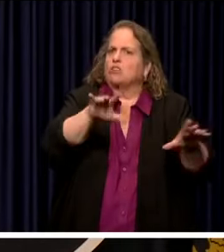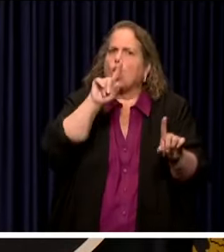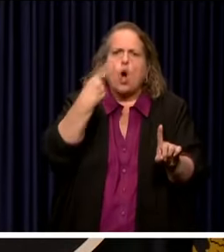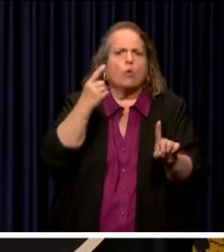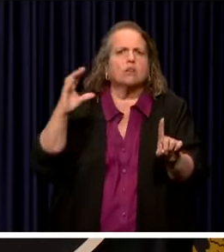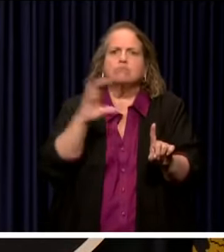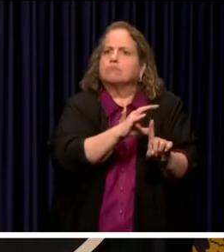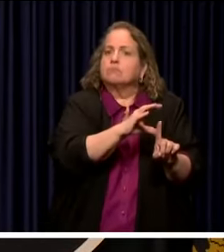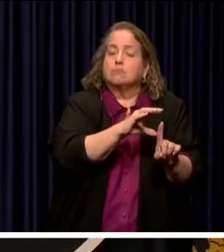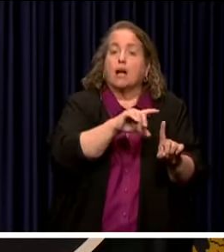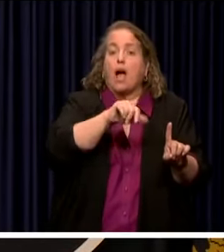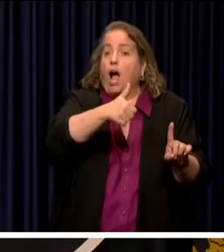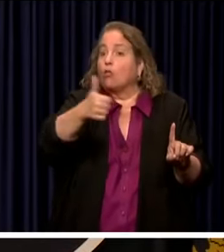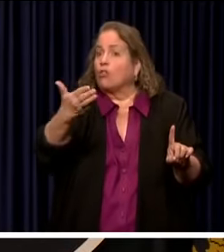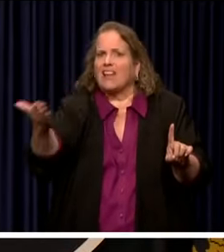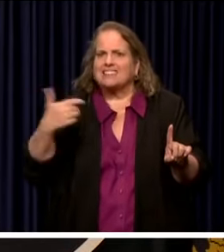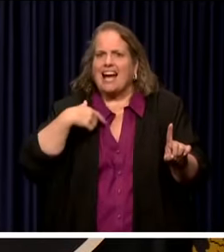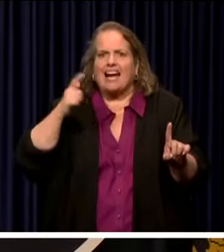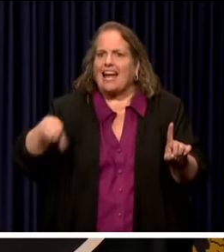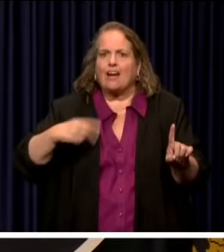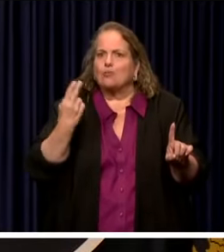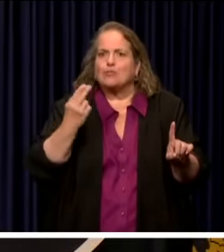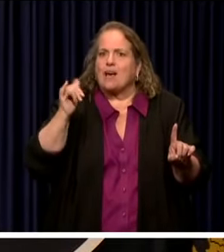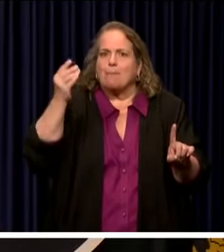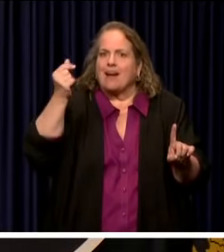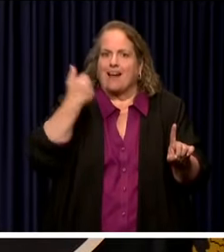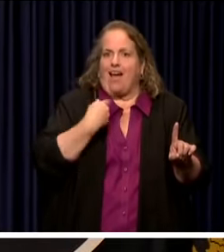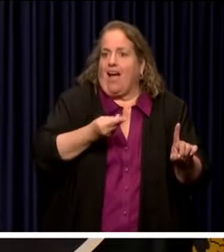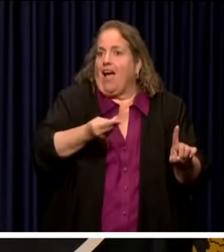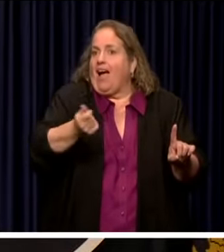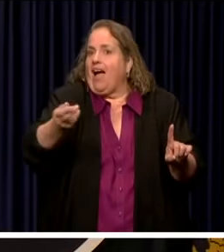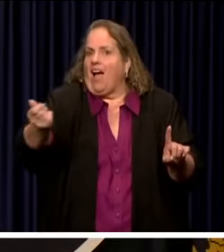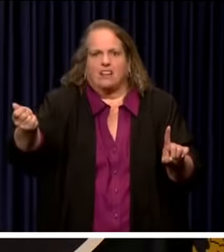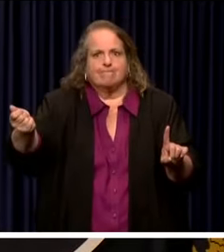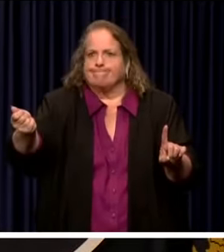12,000, WHICH IS ADDITIONAL